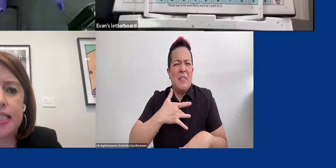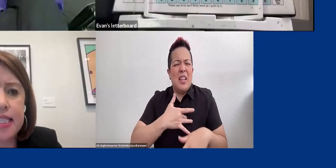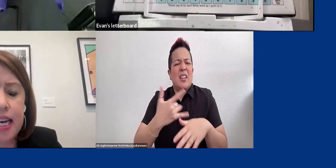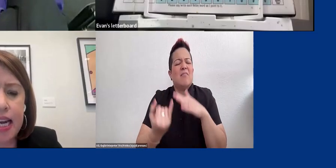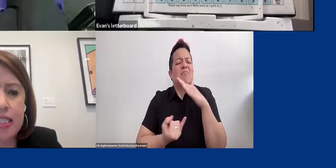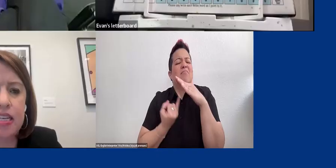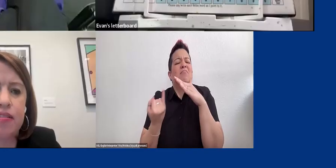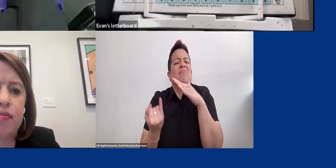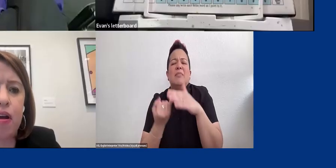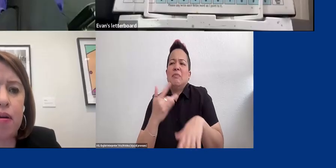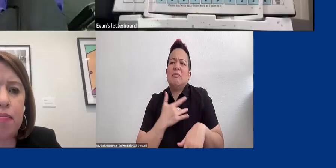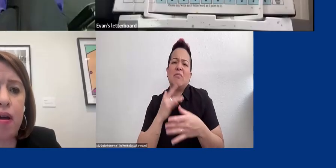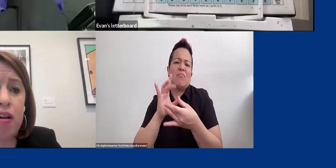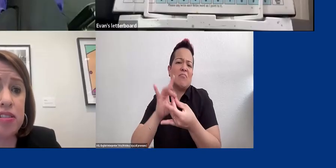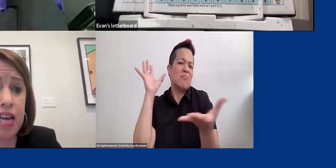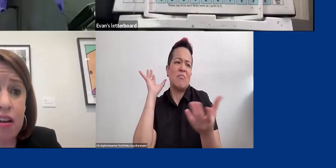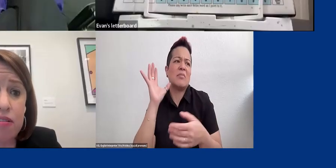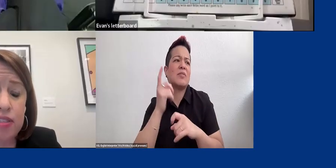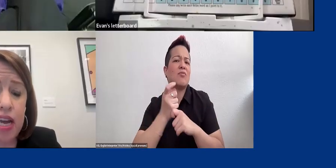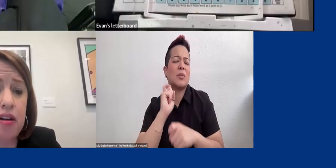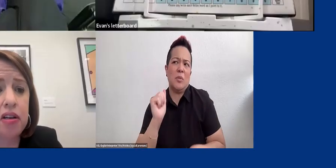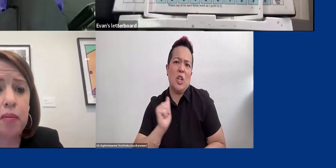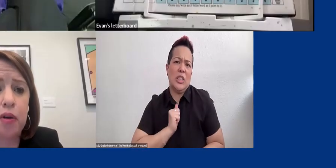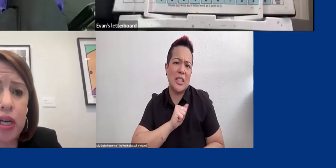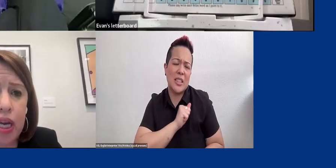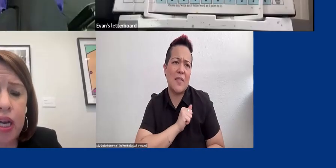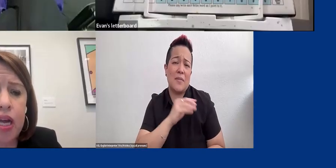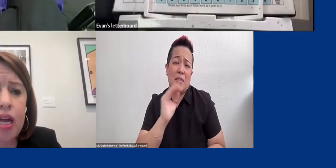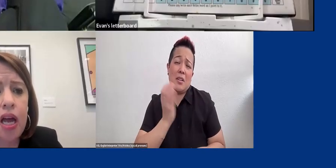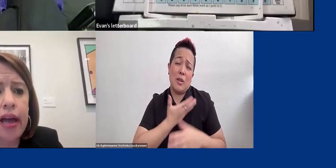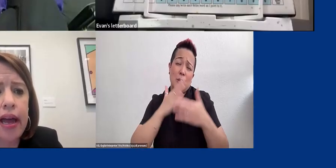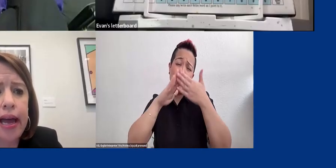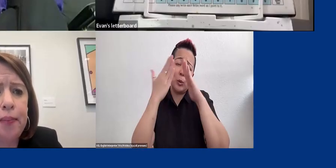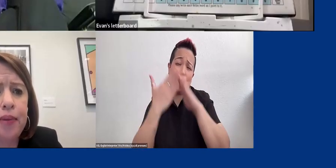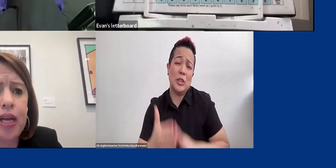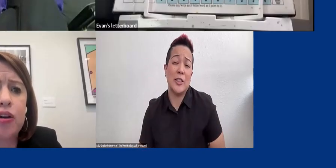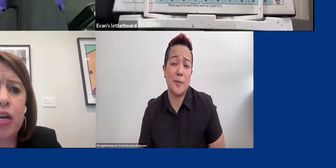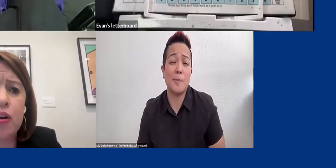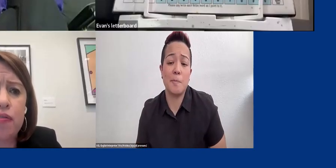disconnected from ourselves and our community um in your